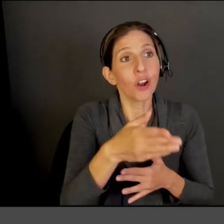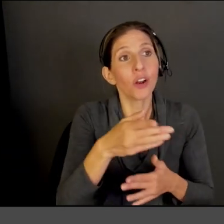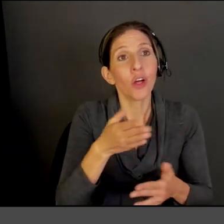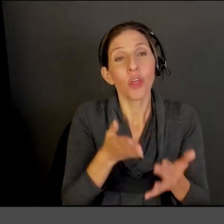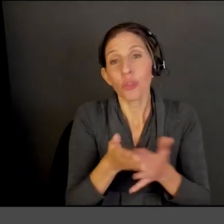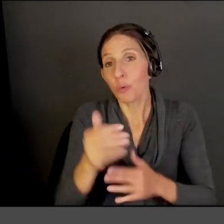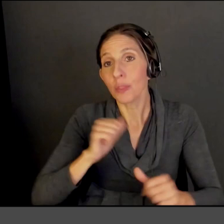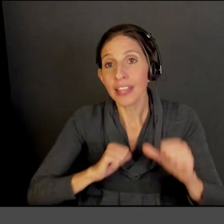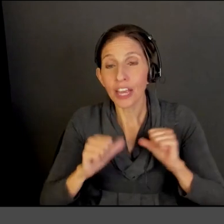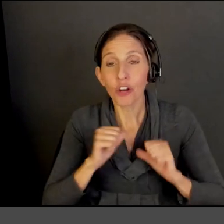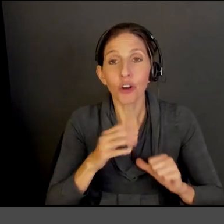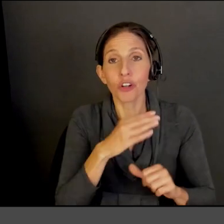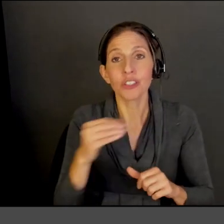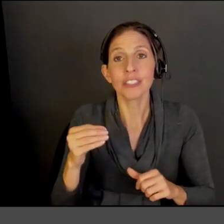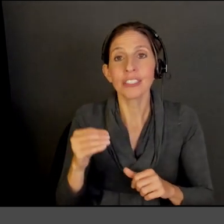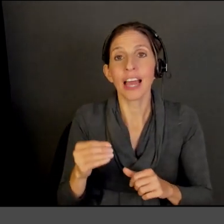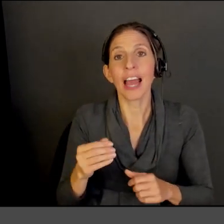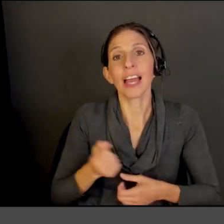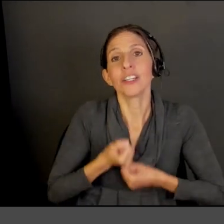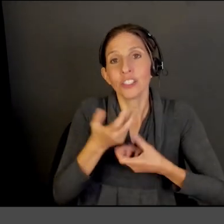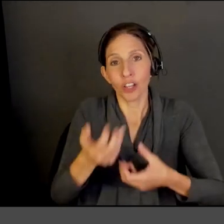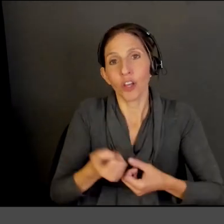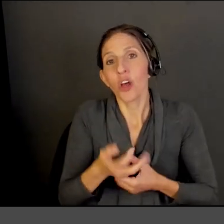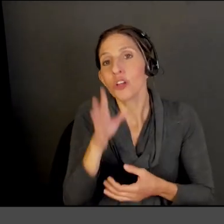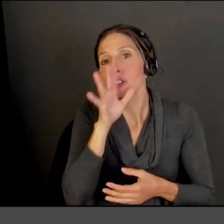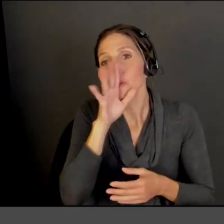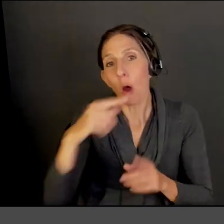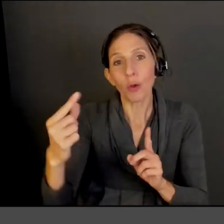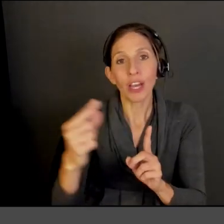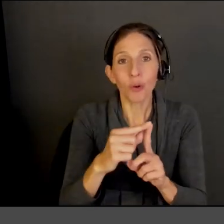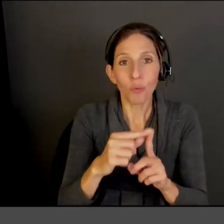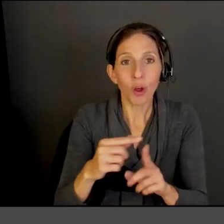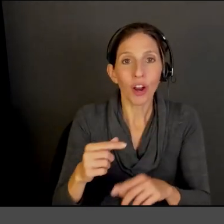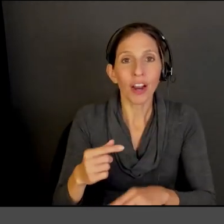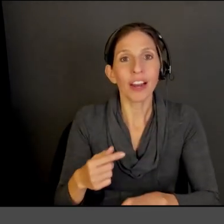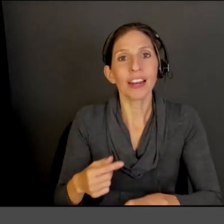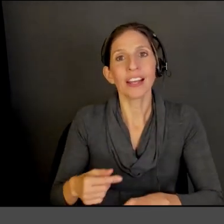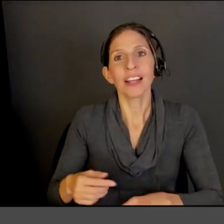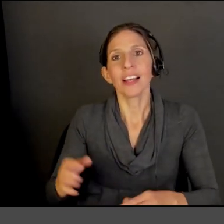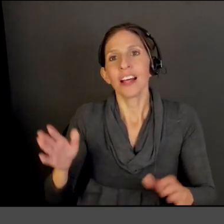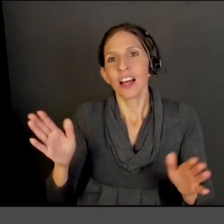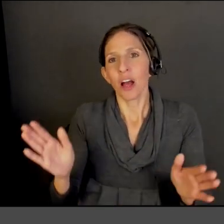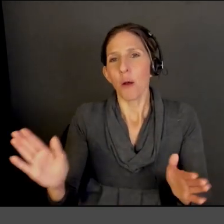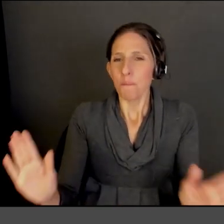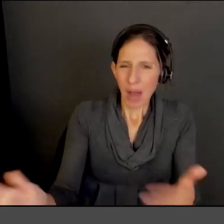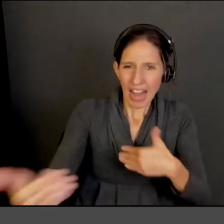MARCHES AND TRADE SAT AND STOOD ON CRATES IN SAN FRANCISCO. I SAID, EVERYBODY SAYS YOU CAN STAND UP ON A CRATE AND SPEAK.